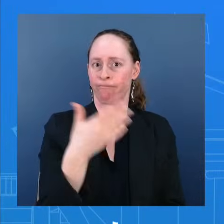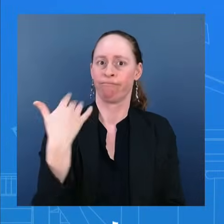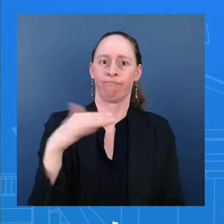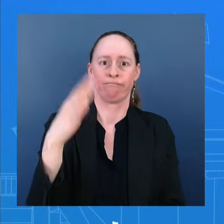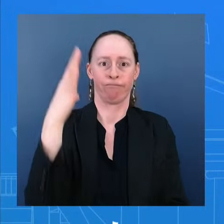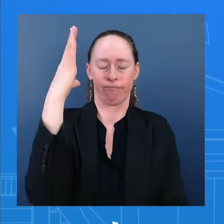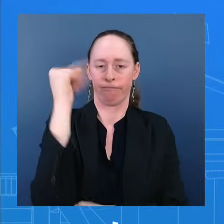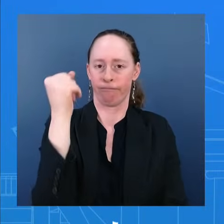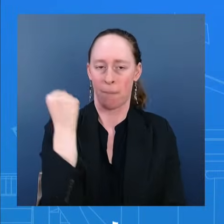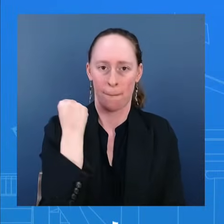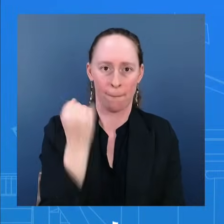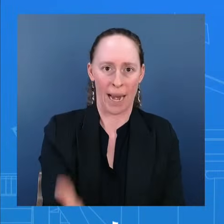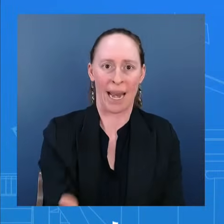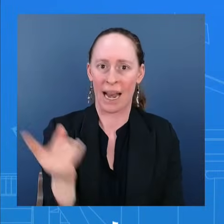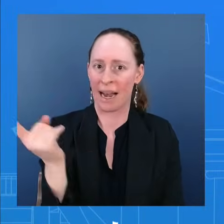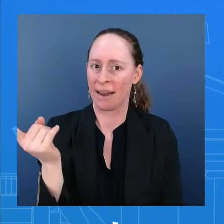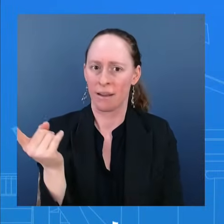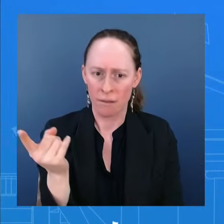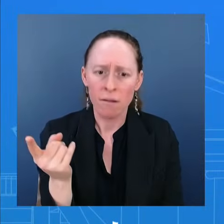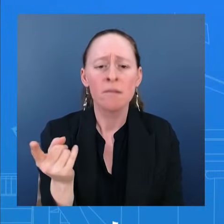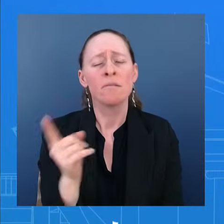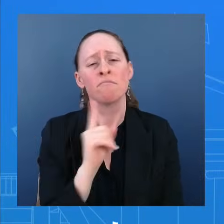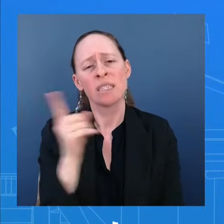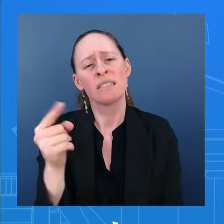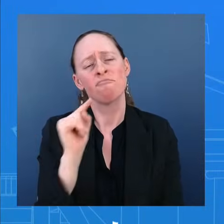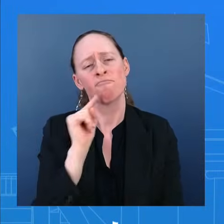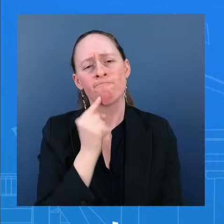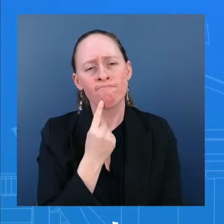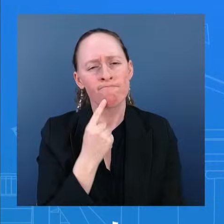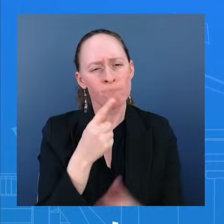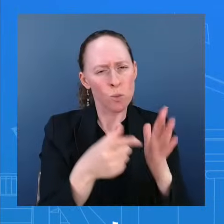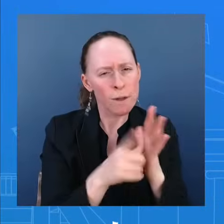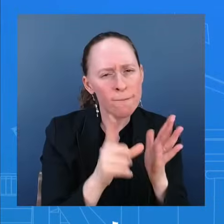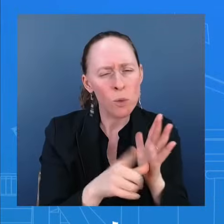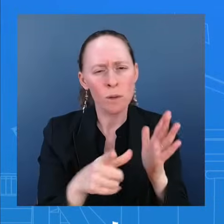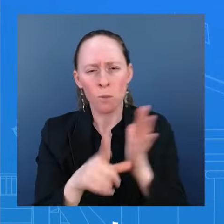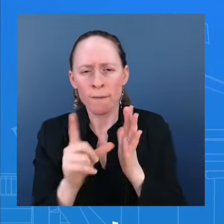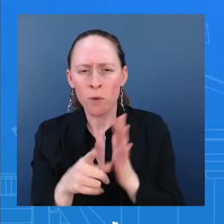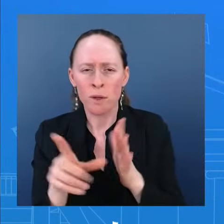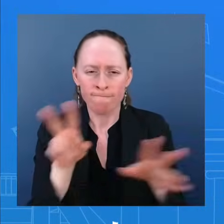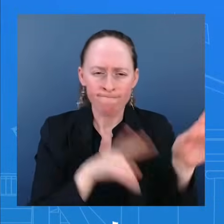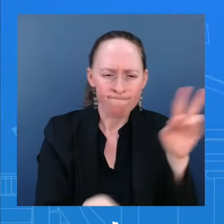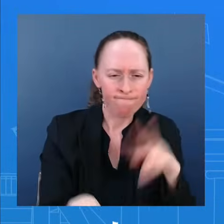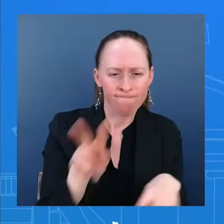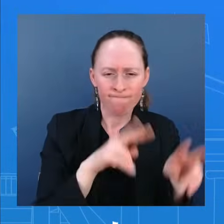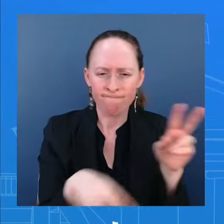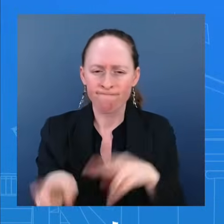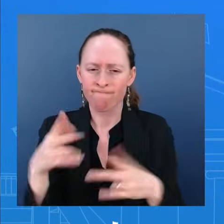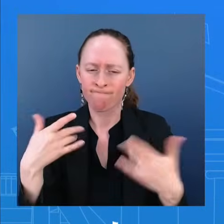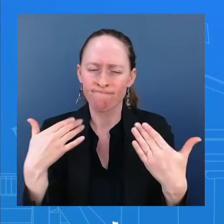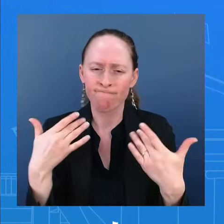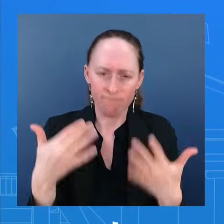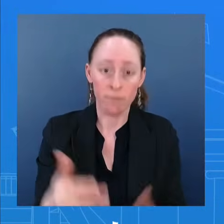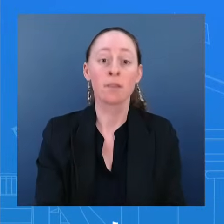and is going to review all options and, especially, as you stated, clemency petitions as we,